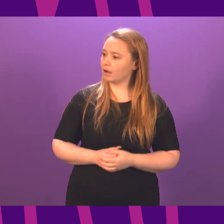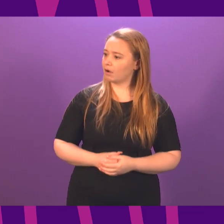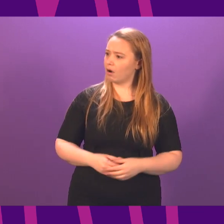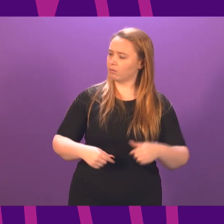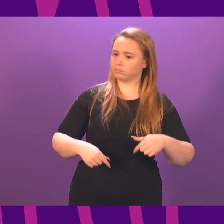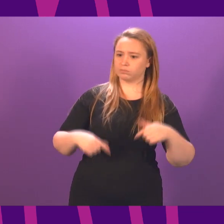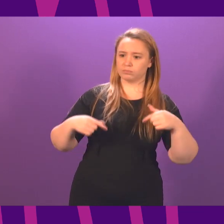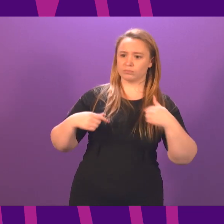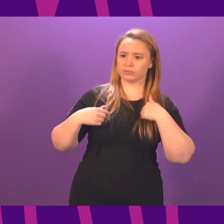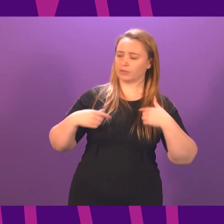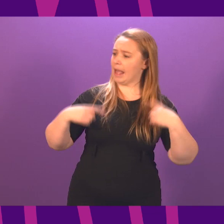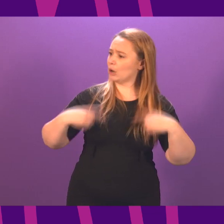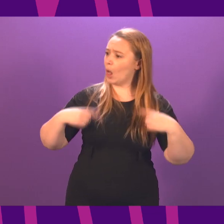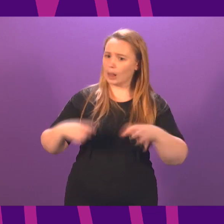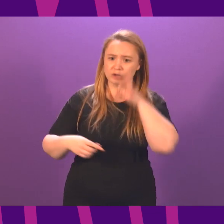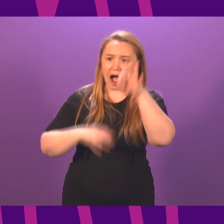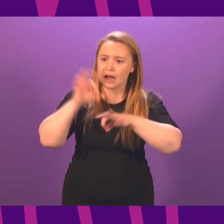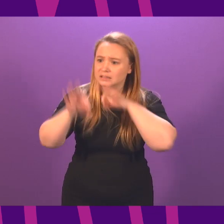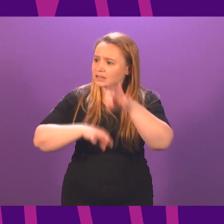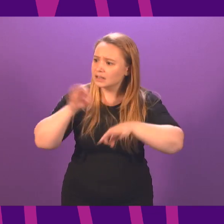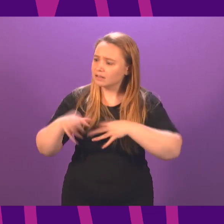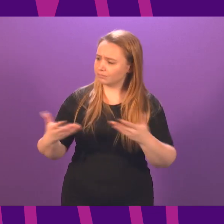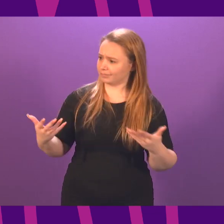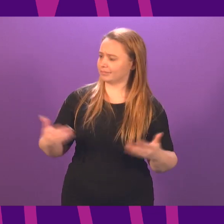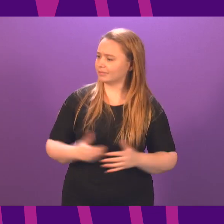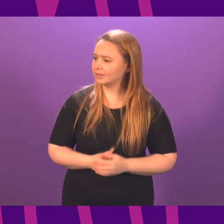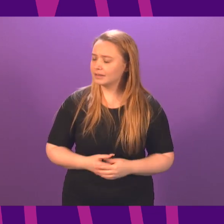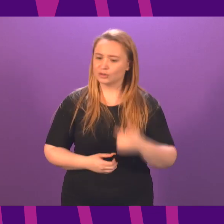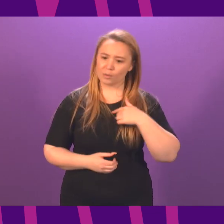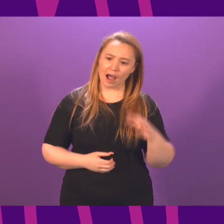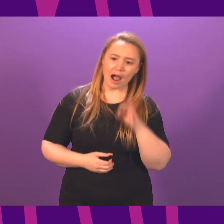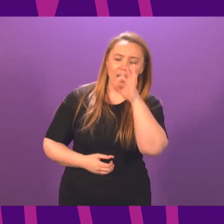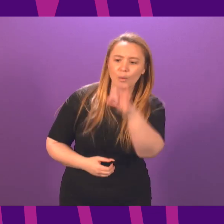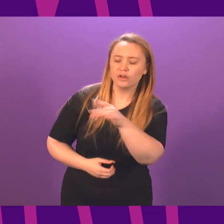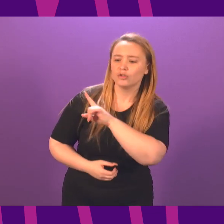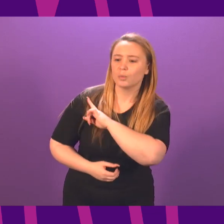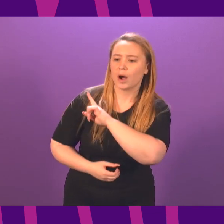Minister when we think that she gets it wrong. The reason why I question her is that the evidence is